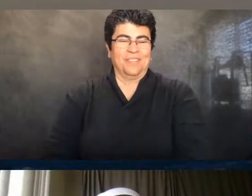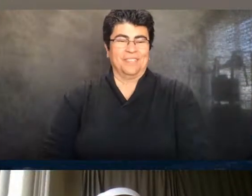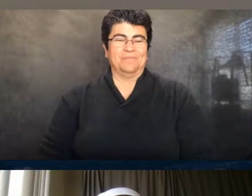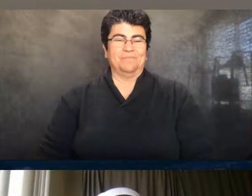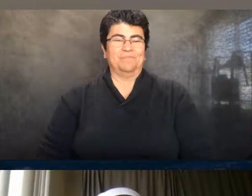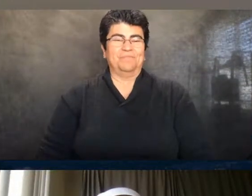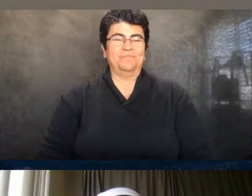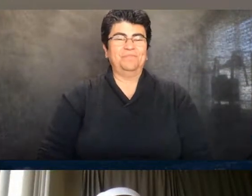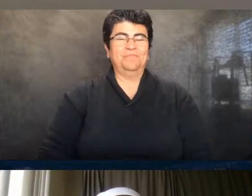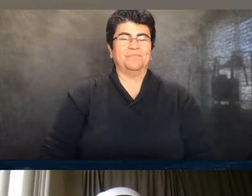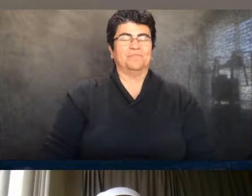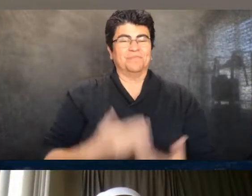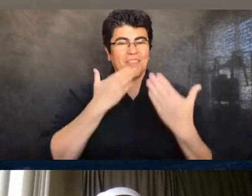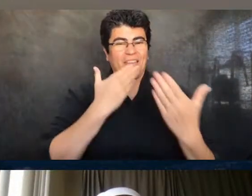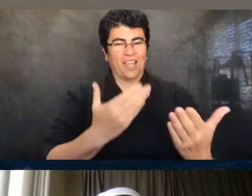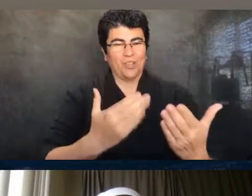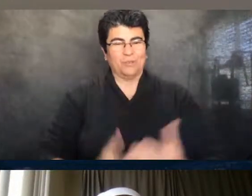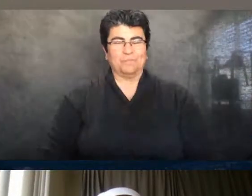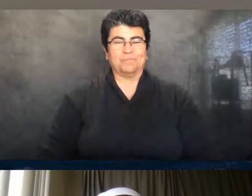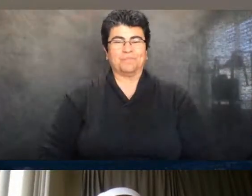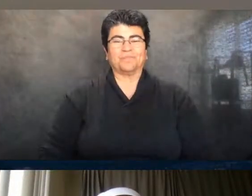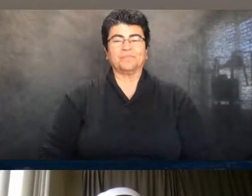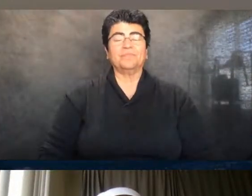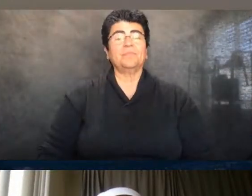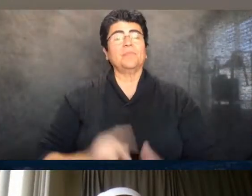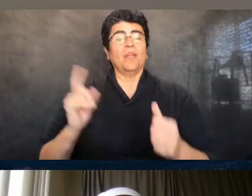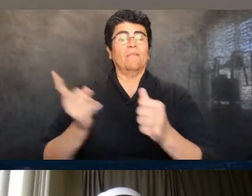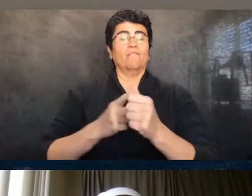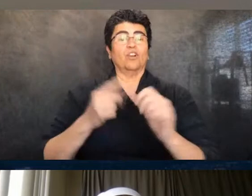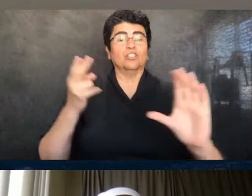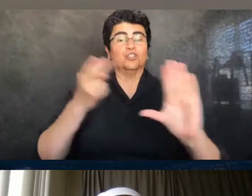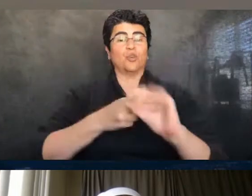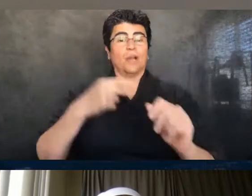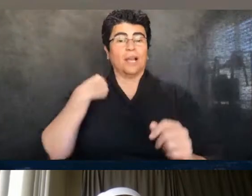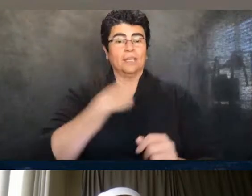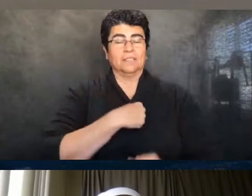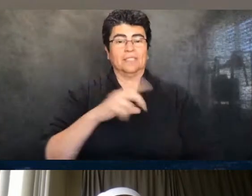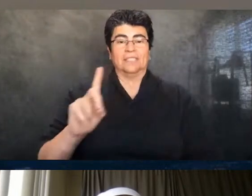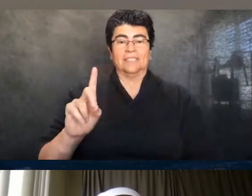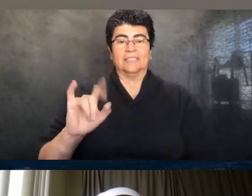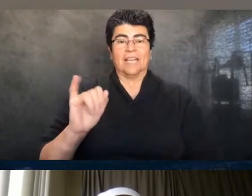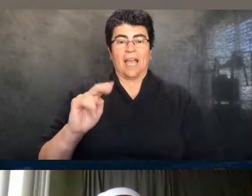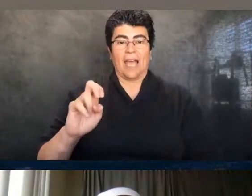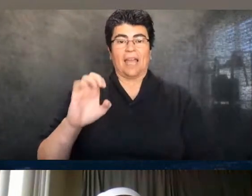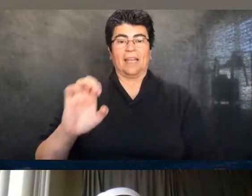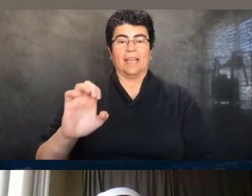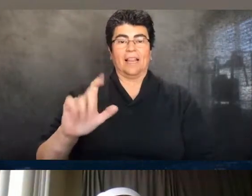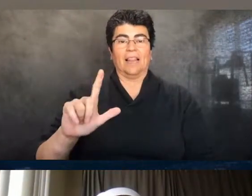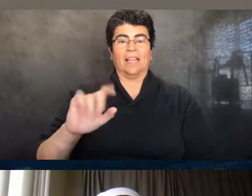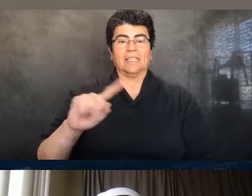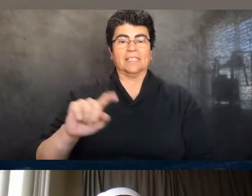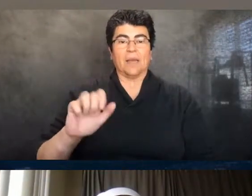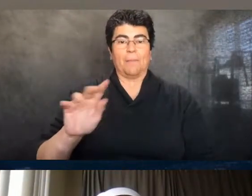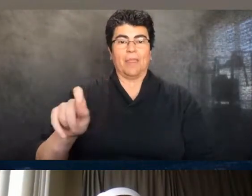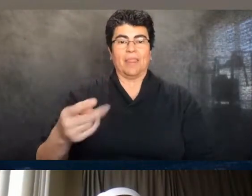Thank you. First joining us, we have Diana Elizabeth Jordan. Maybe, Diana, you can wave